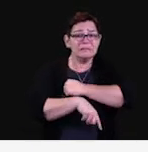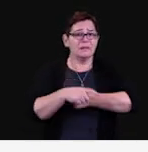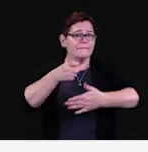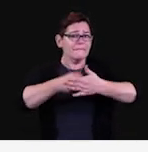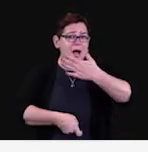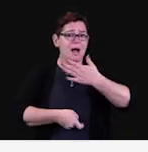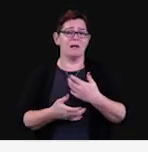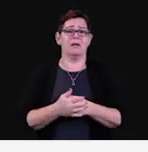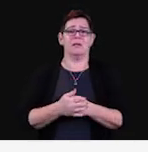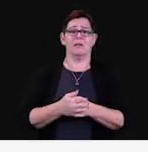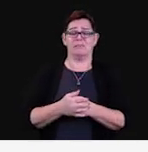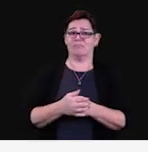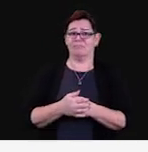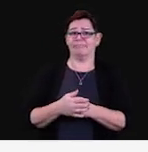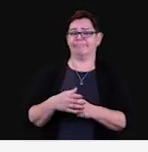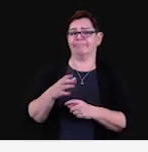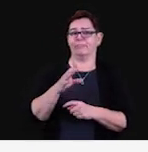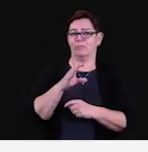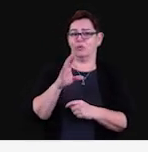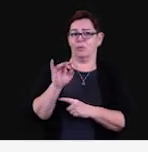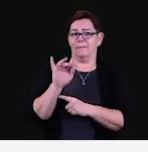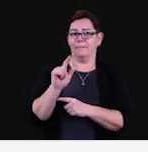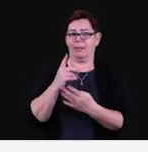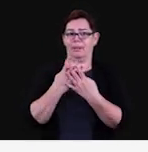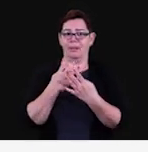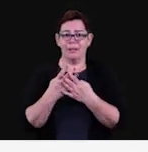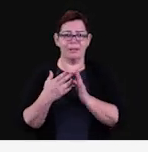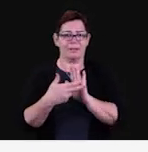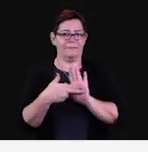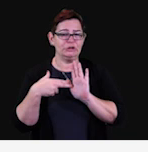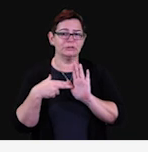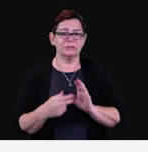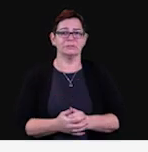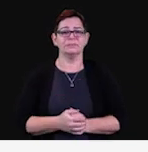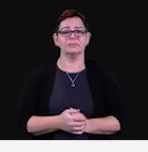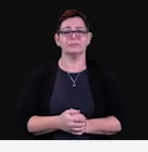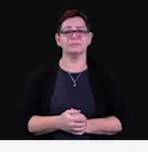A few dollars of unreported income may not seem like a big deal, but